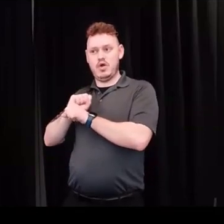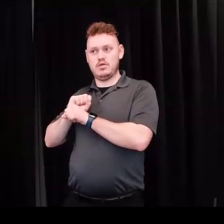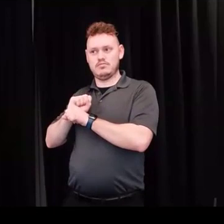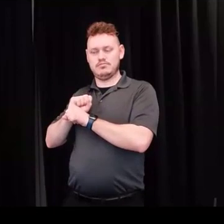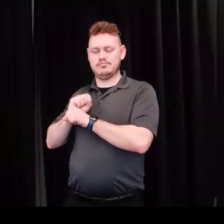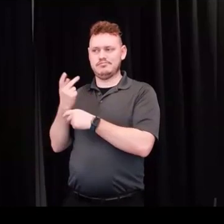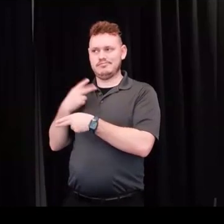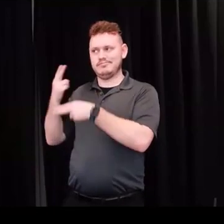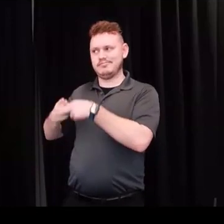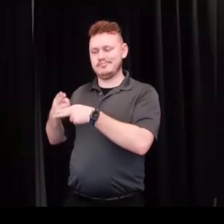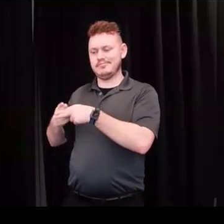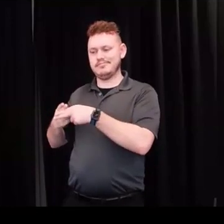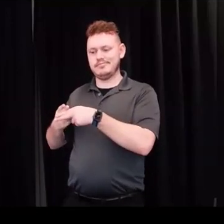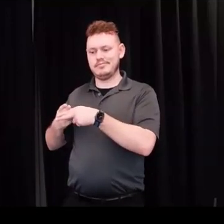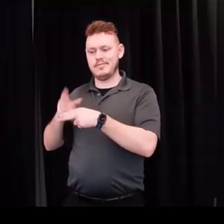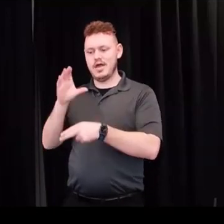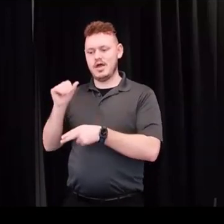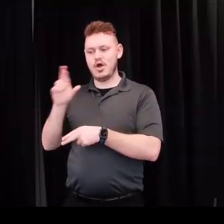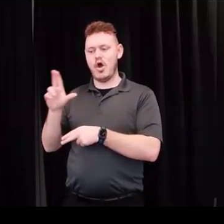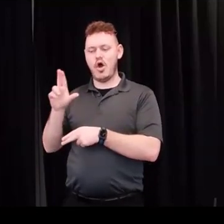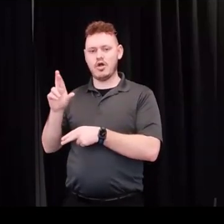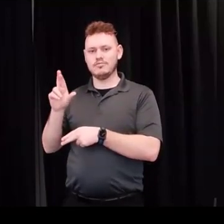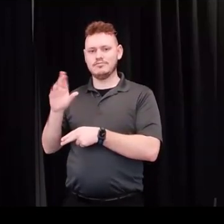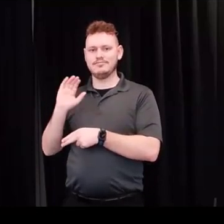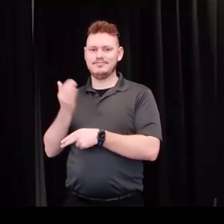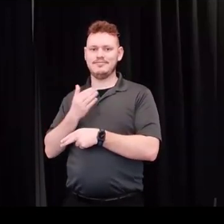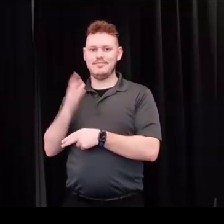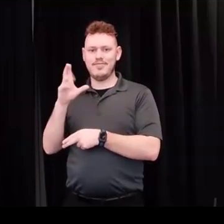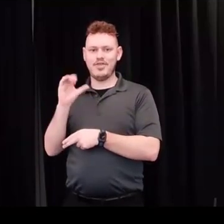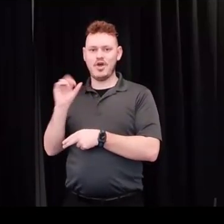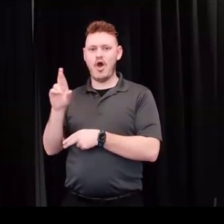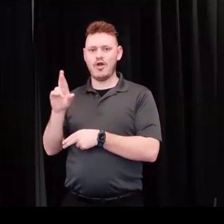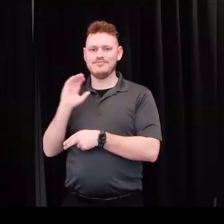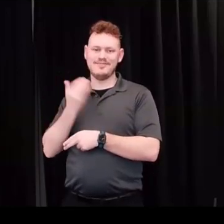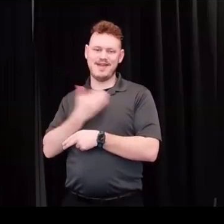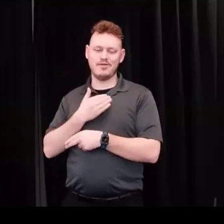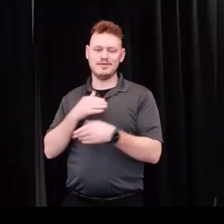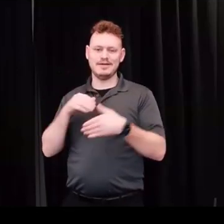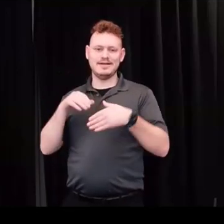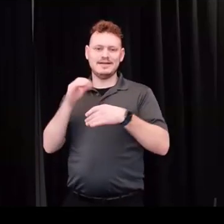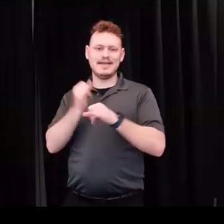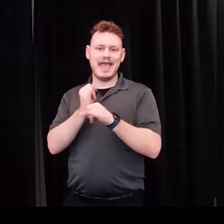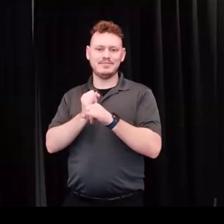it the car our campus accessibility road map. When we were working on the car initiative,